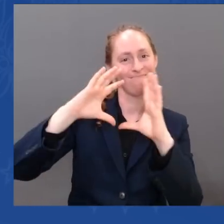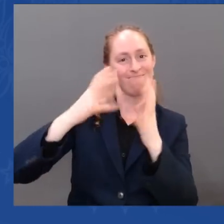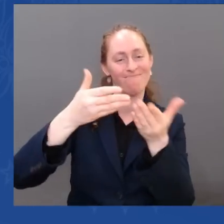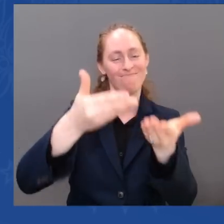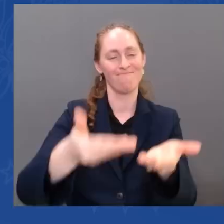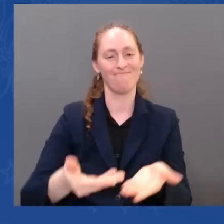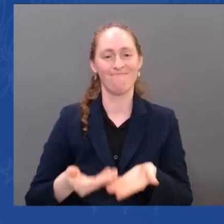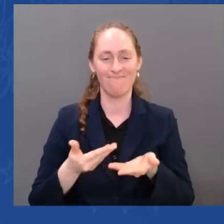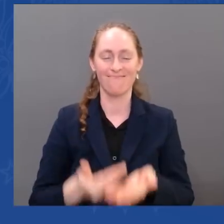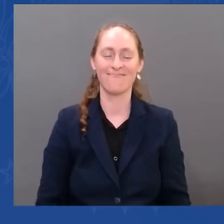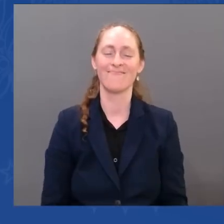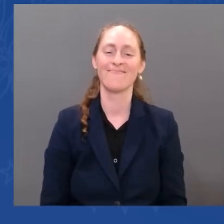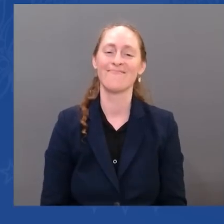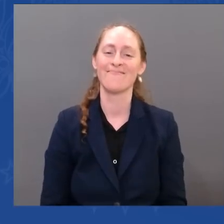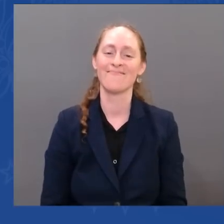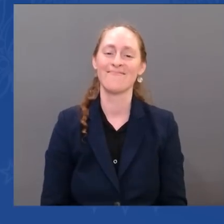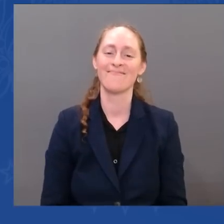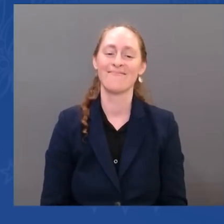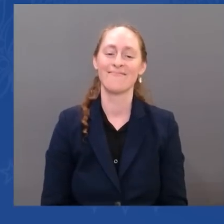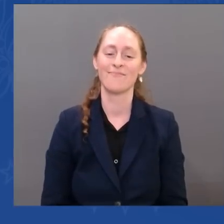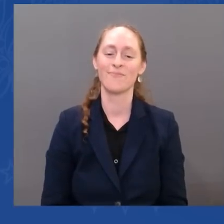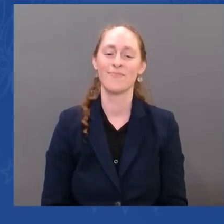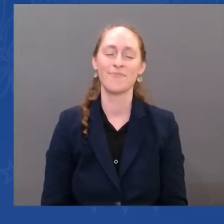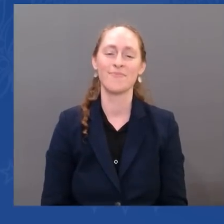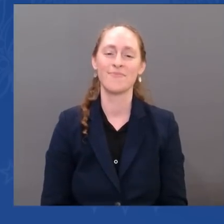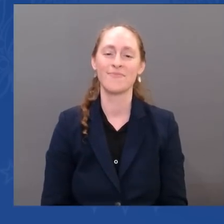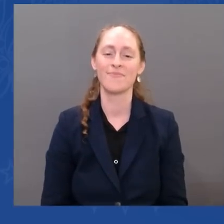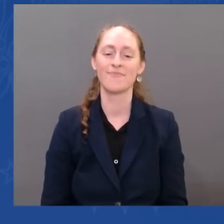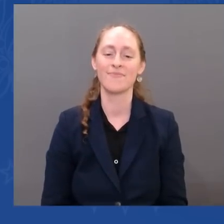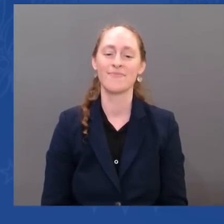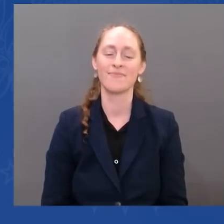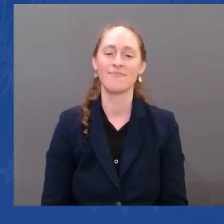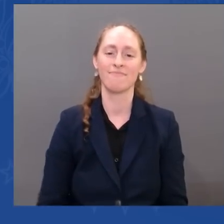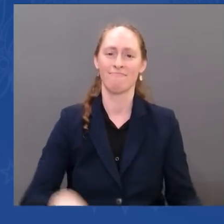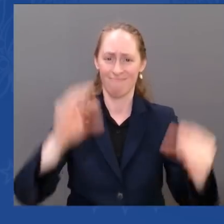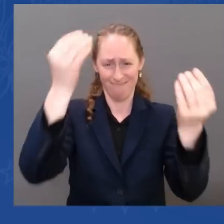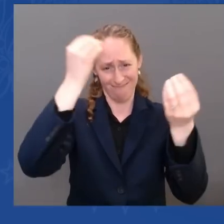And it's -- it's so wonderful to see so many friends with us today.